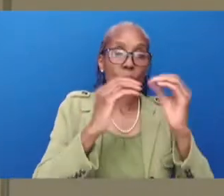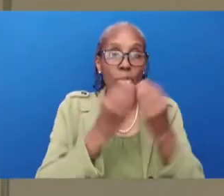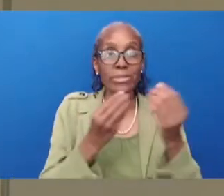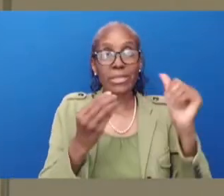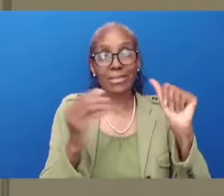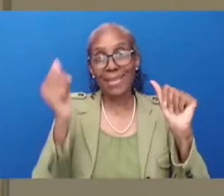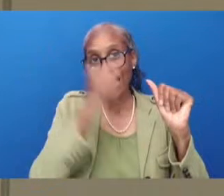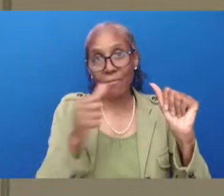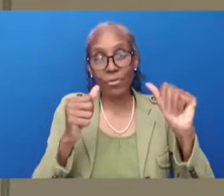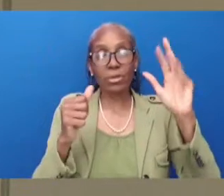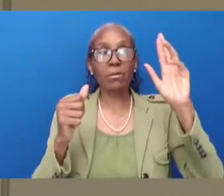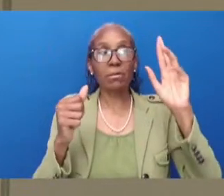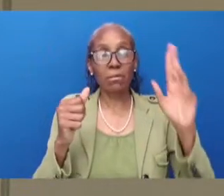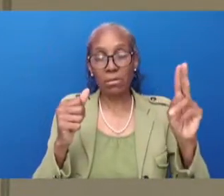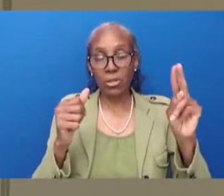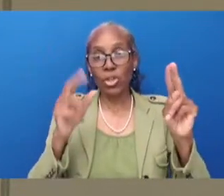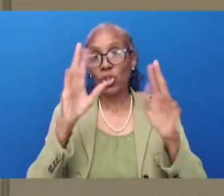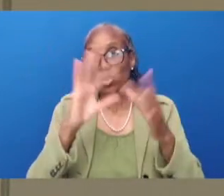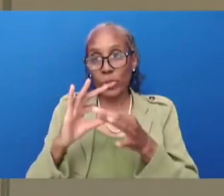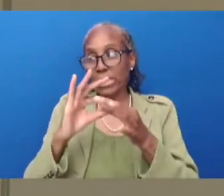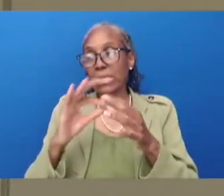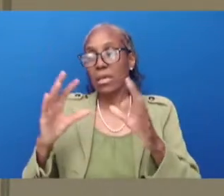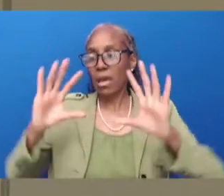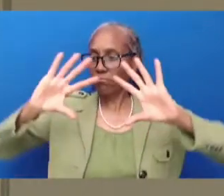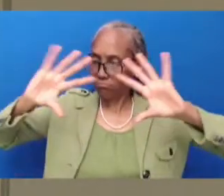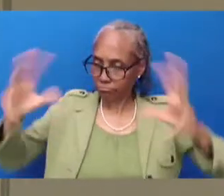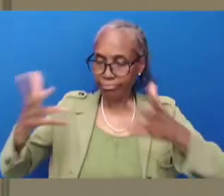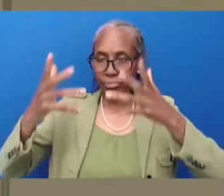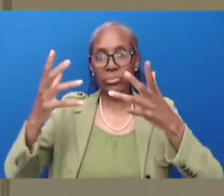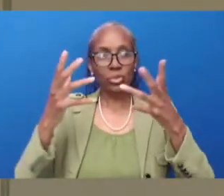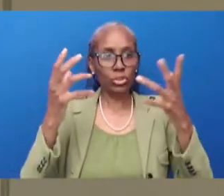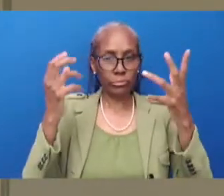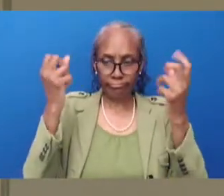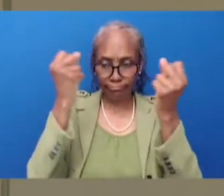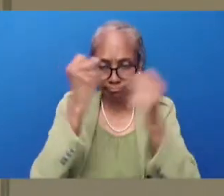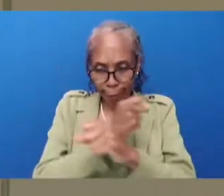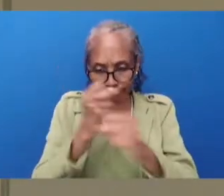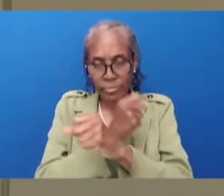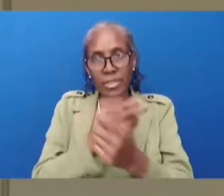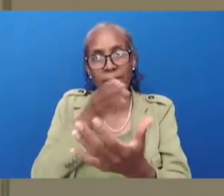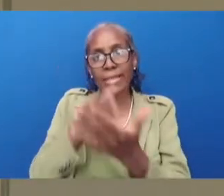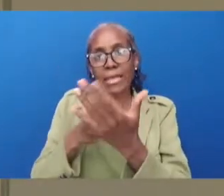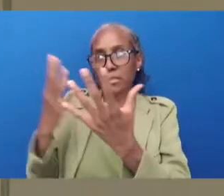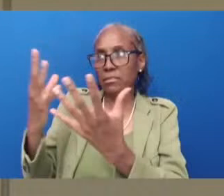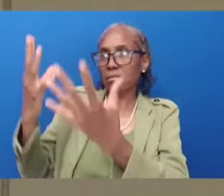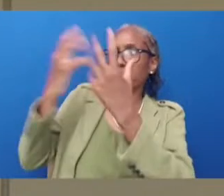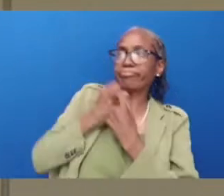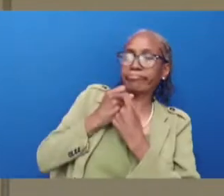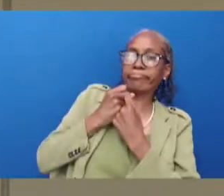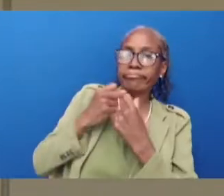ON MAY 25th, 1963, A PIVOTAL